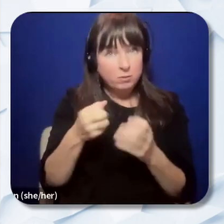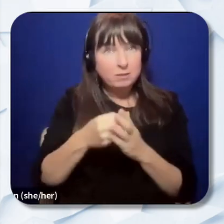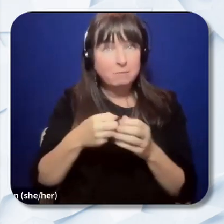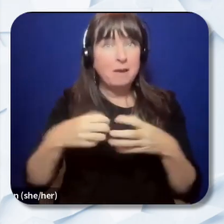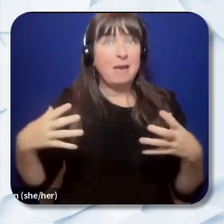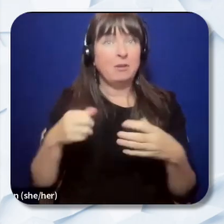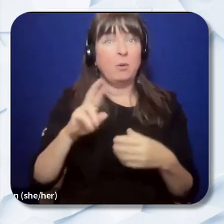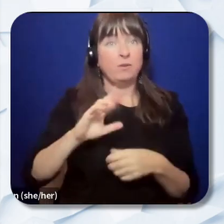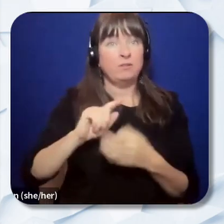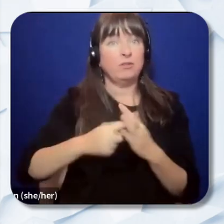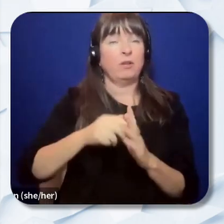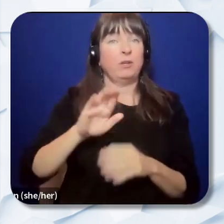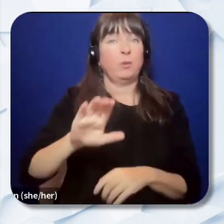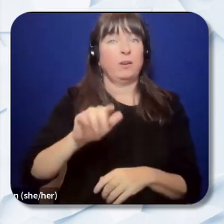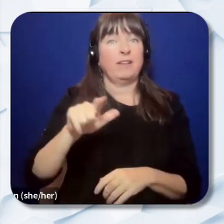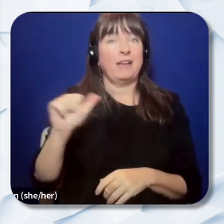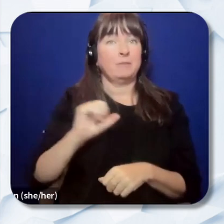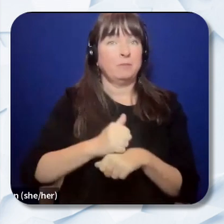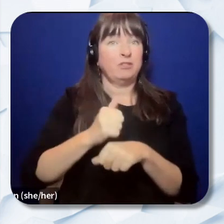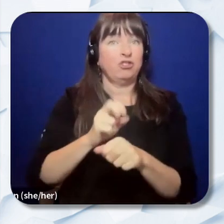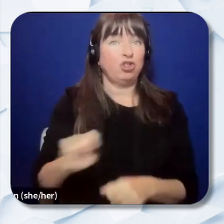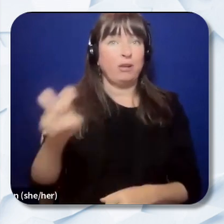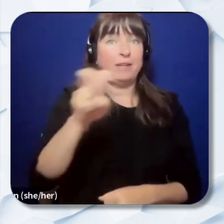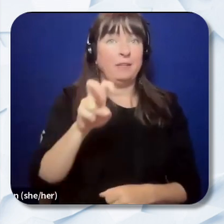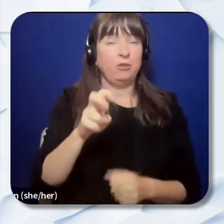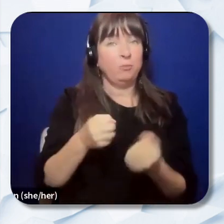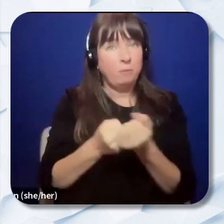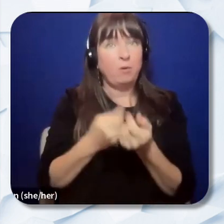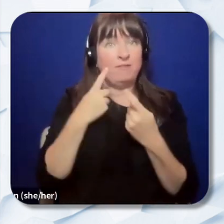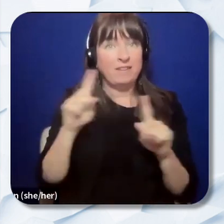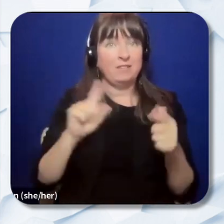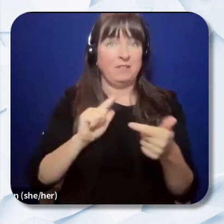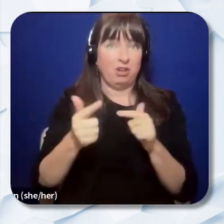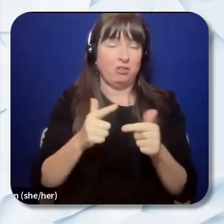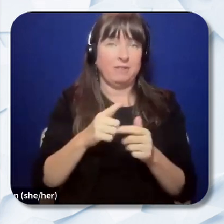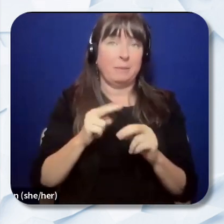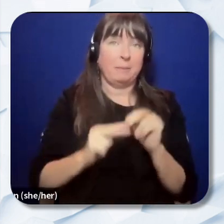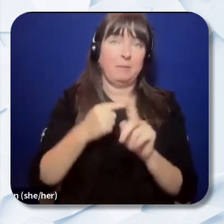implementation journey to promote effective interactions and build positive relationships